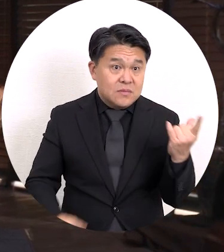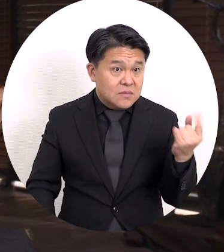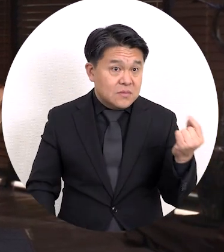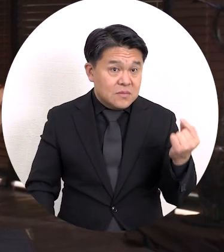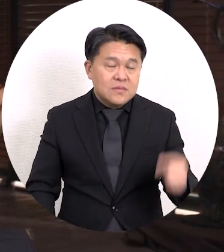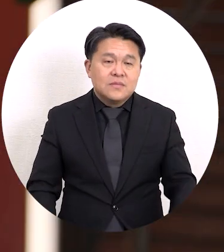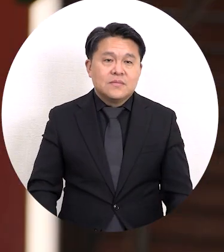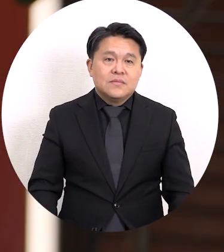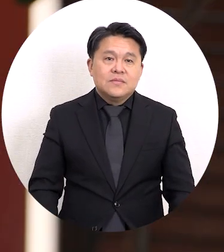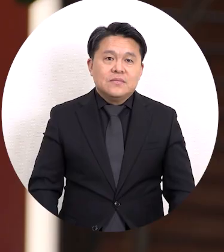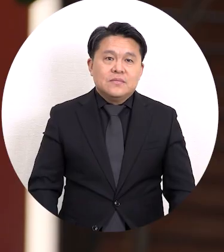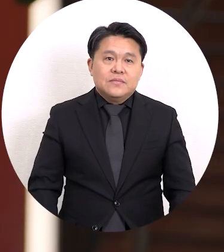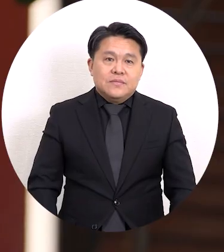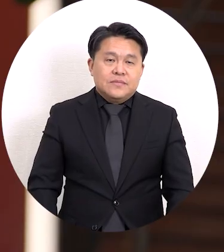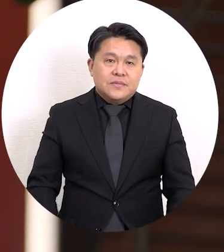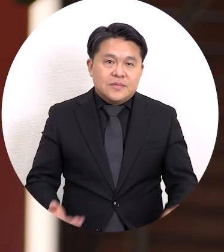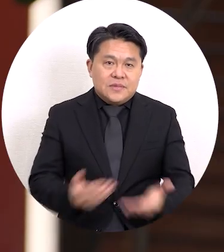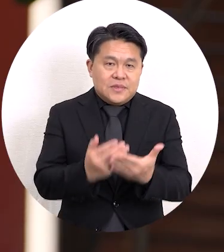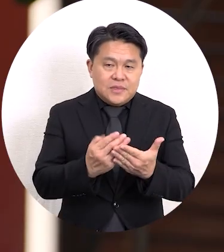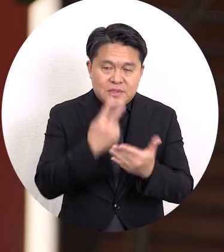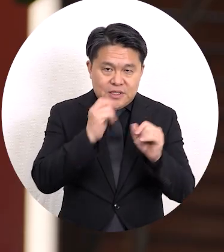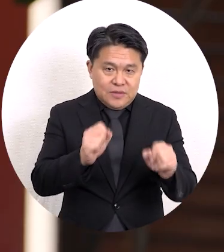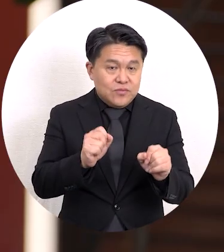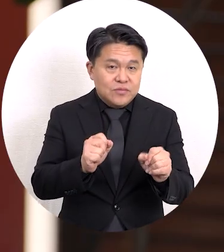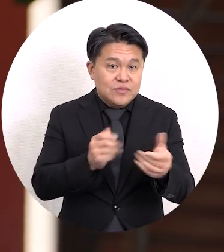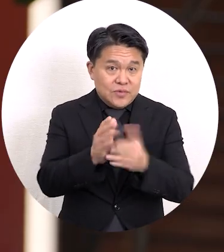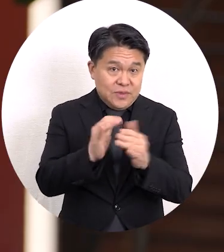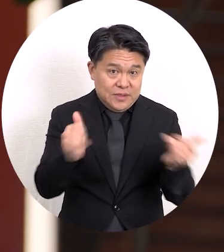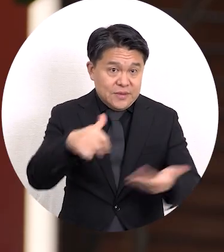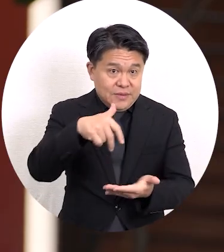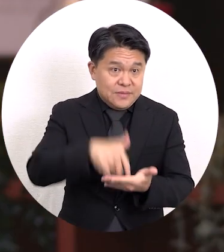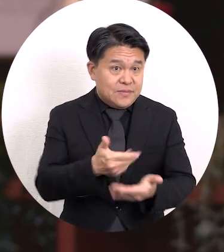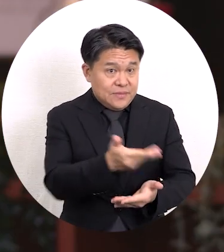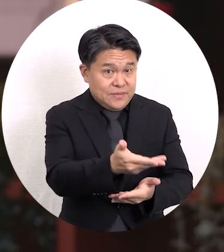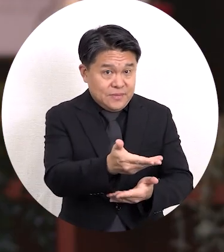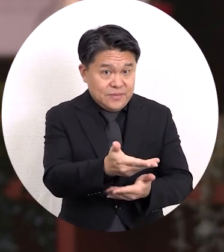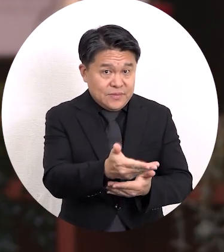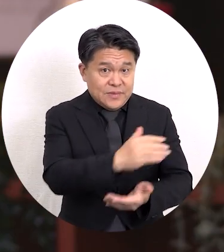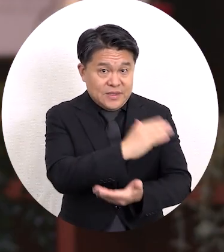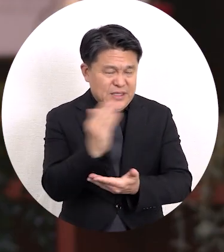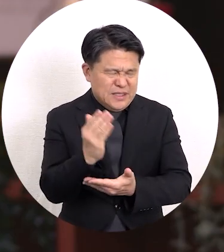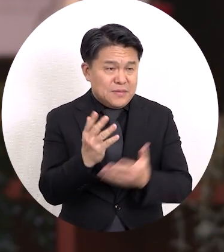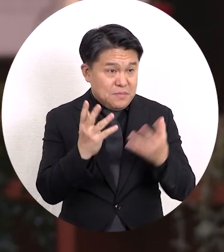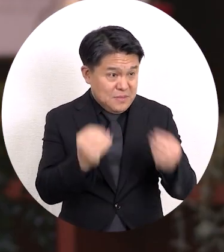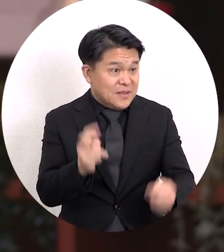As an evolutionary biologist, I'm sure you have many insights on this topic.